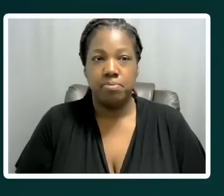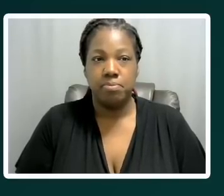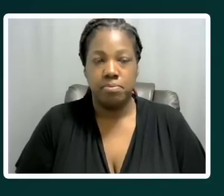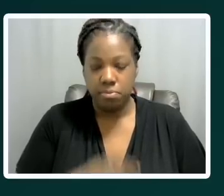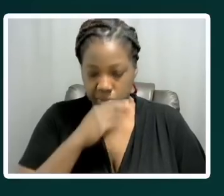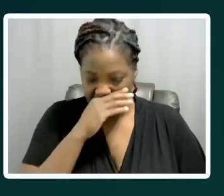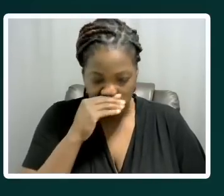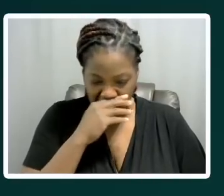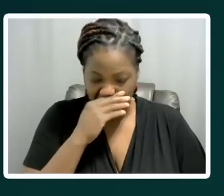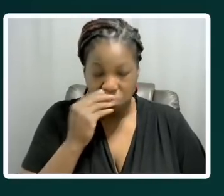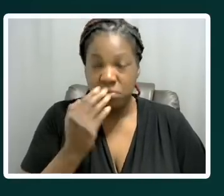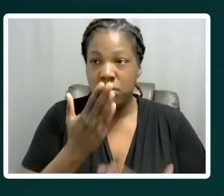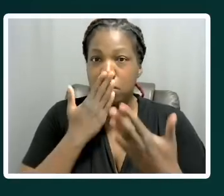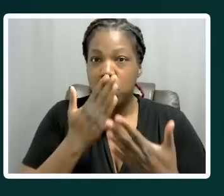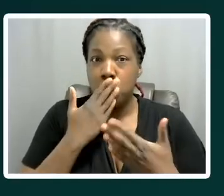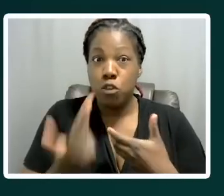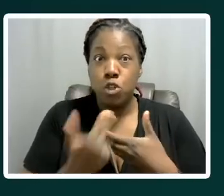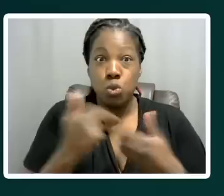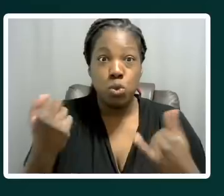Logan Werlinger: Thank you for joining us. This concludes